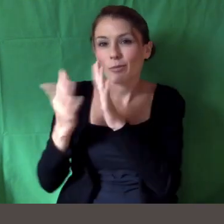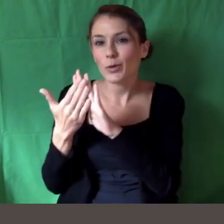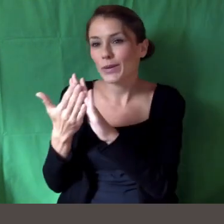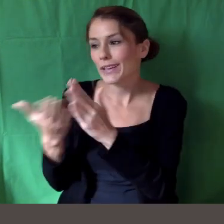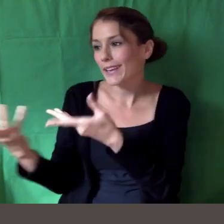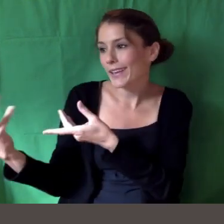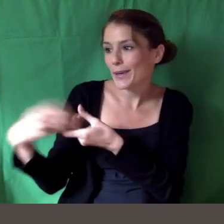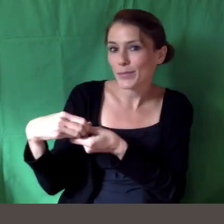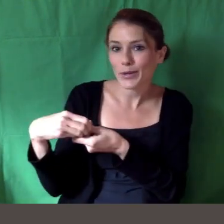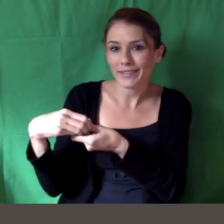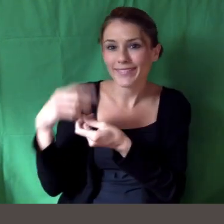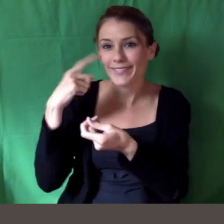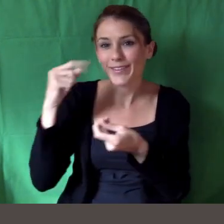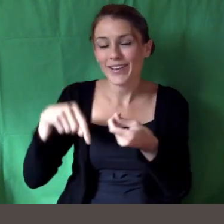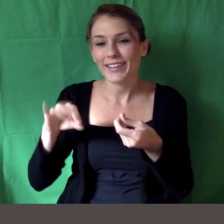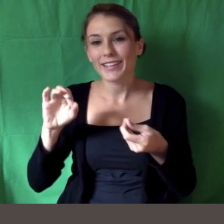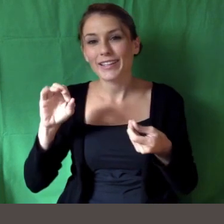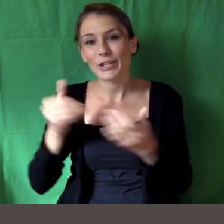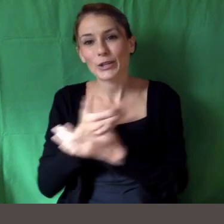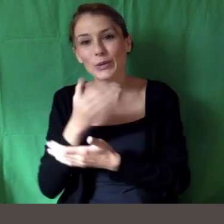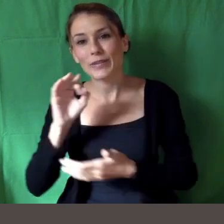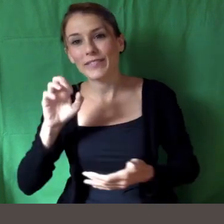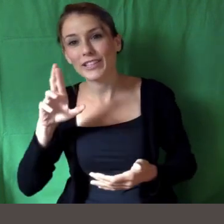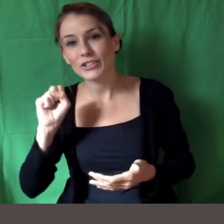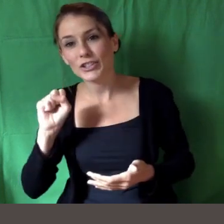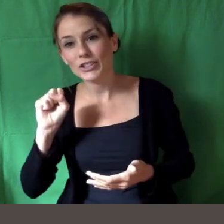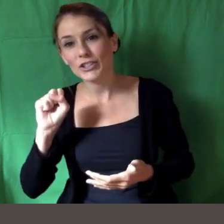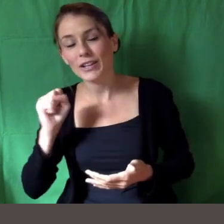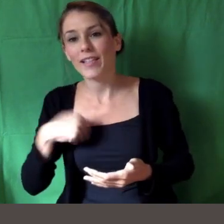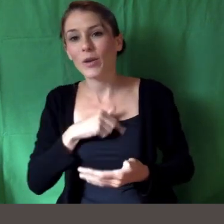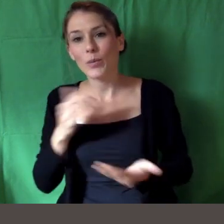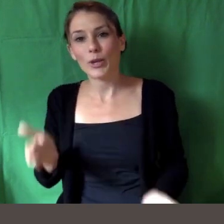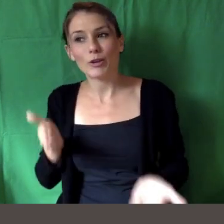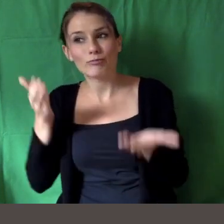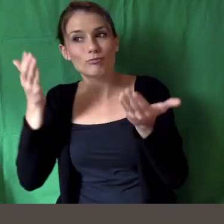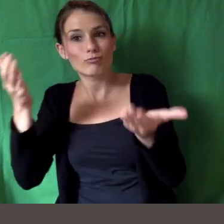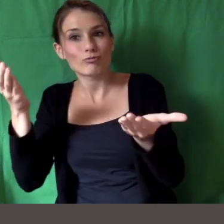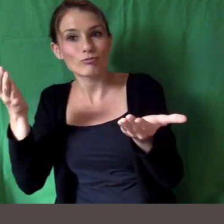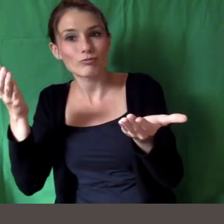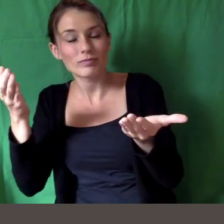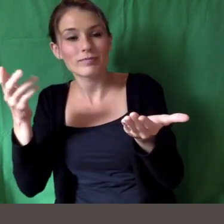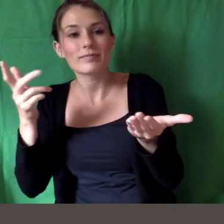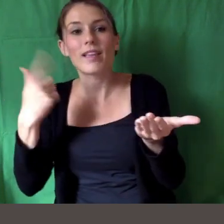about this new feature that's being proposed and then we need to document all the different